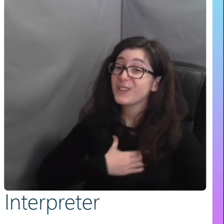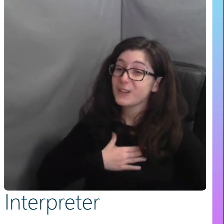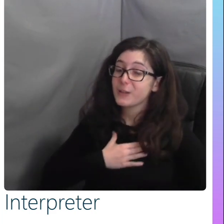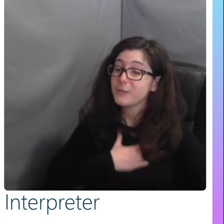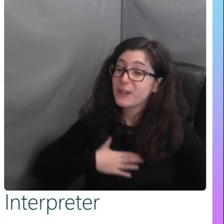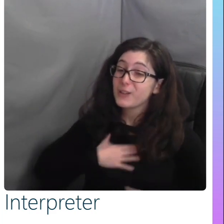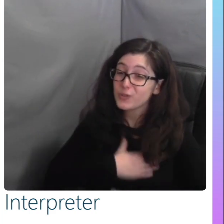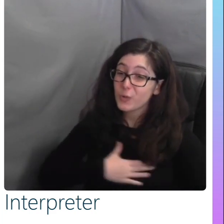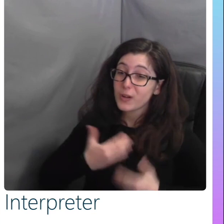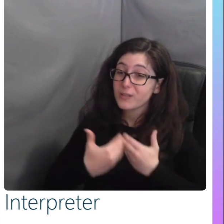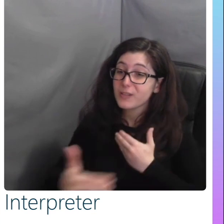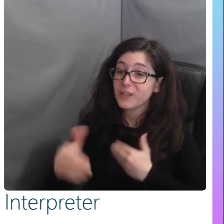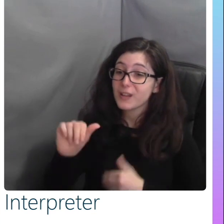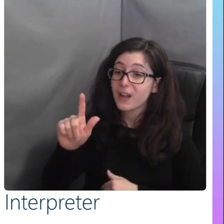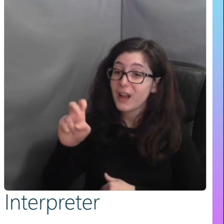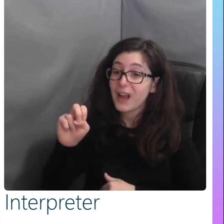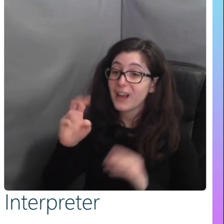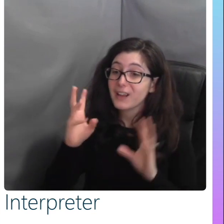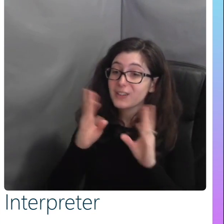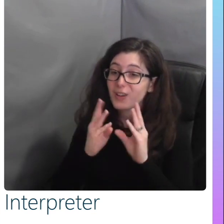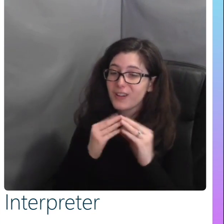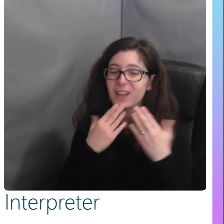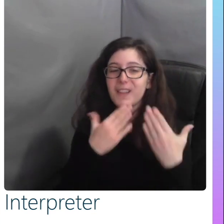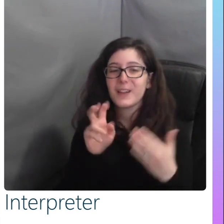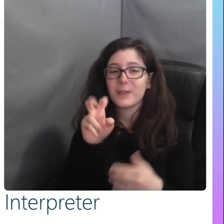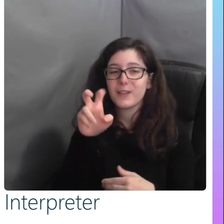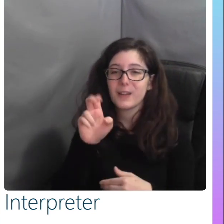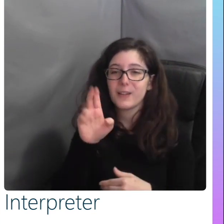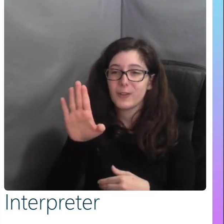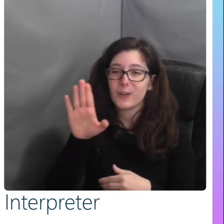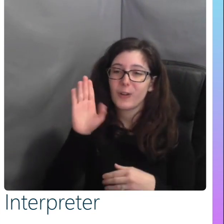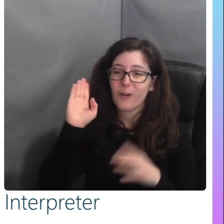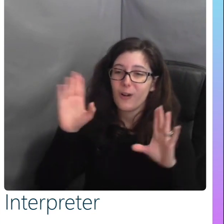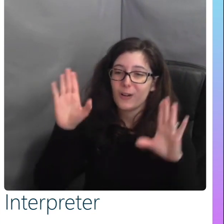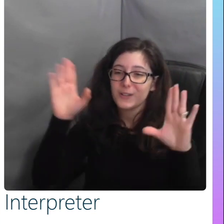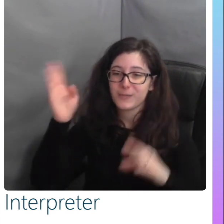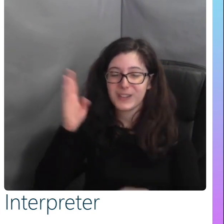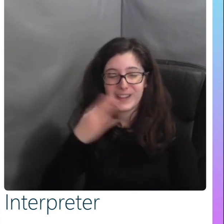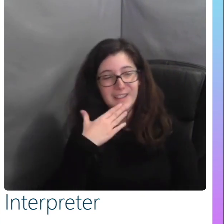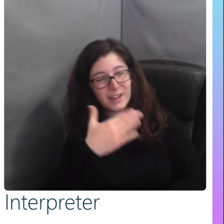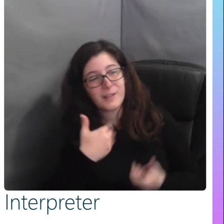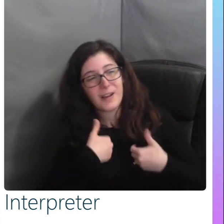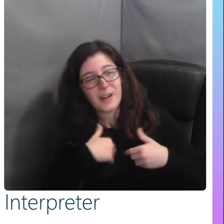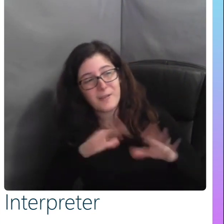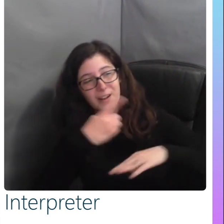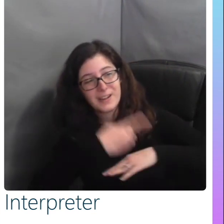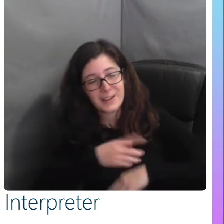Thank you, Eve, for this really awesome talk. Thank you all, have a great day. Cheers.